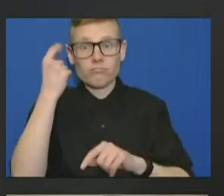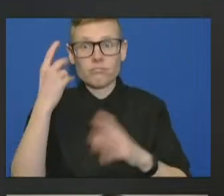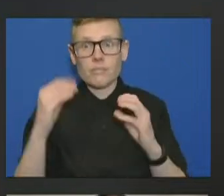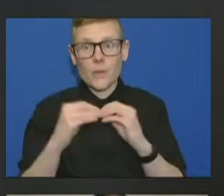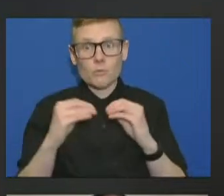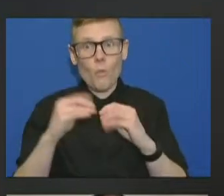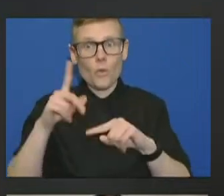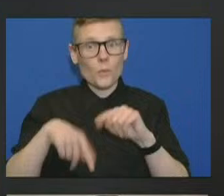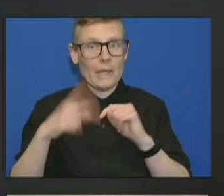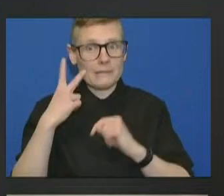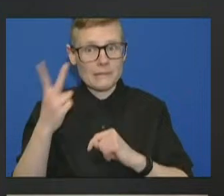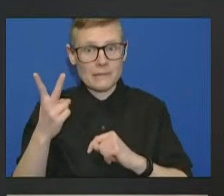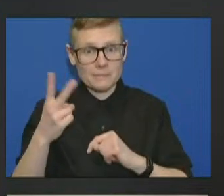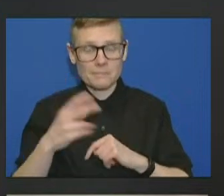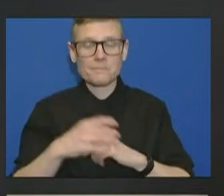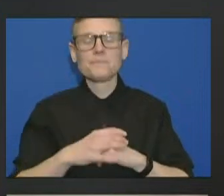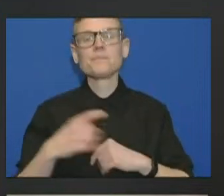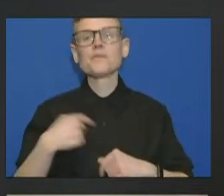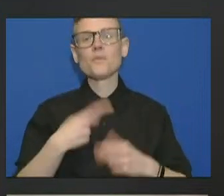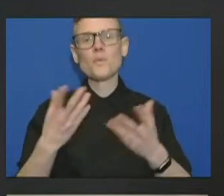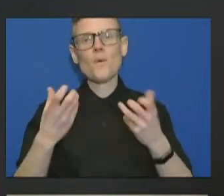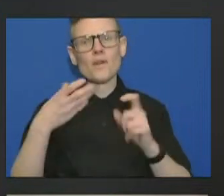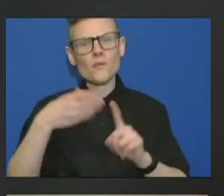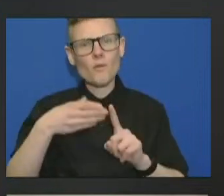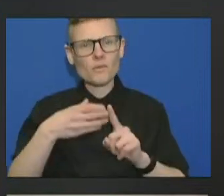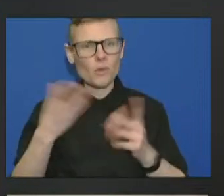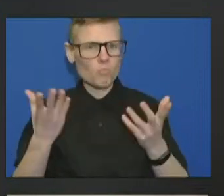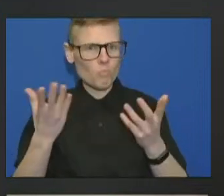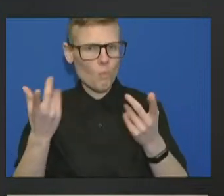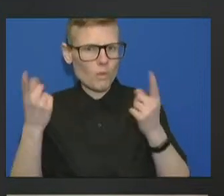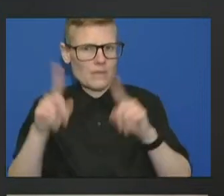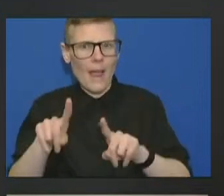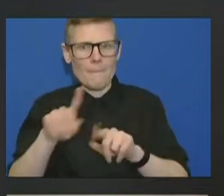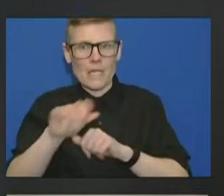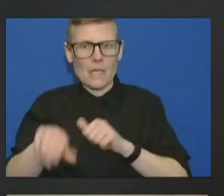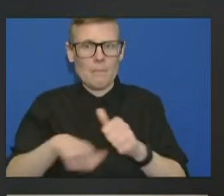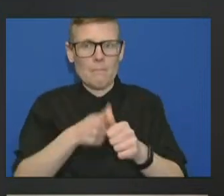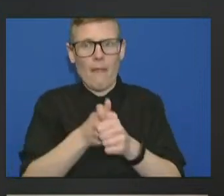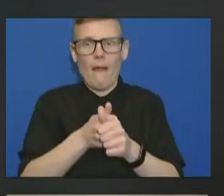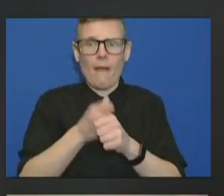like a lot, there's even more things happening behind the